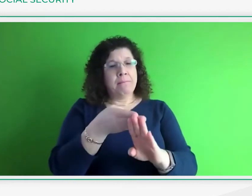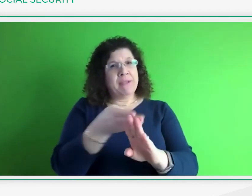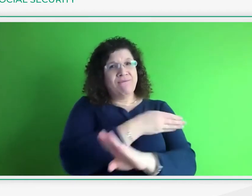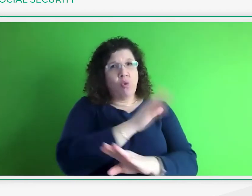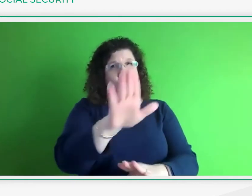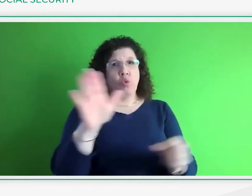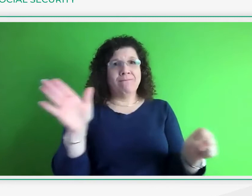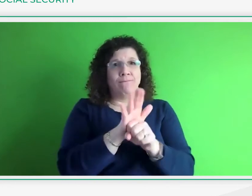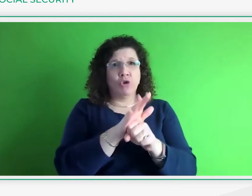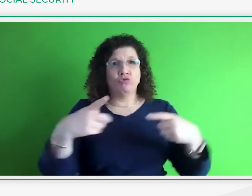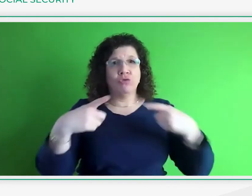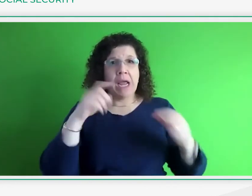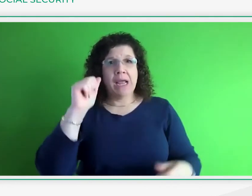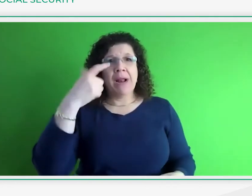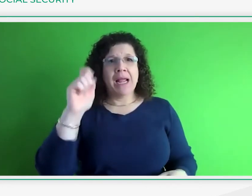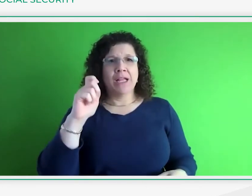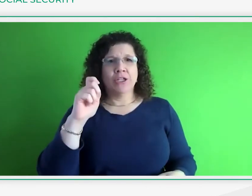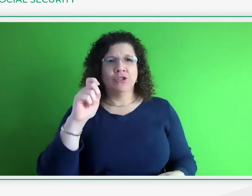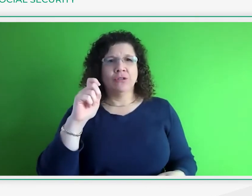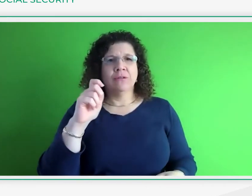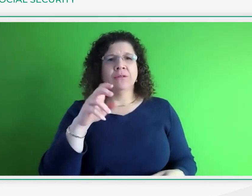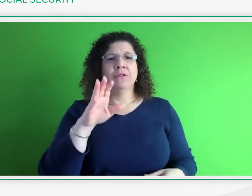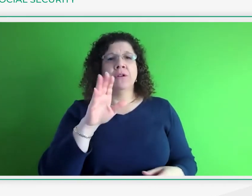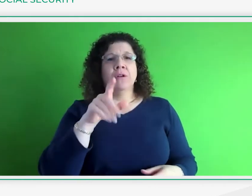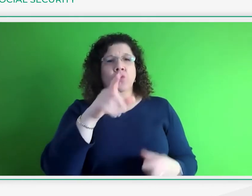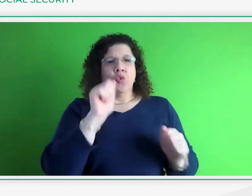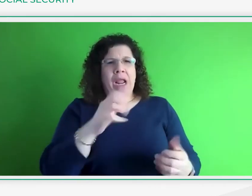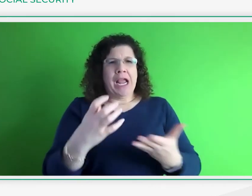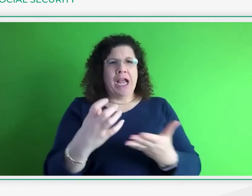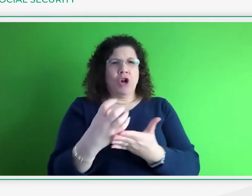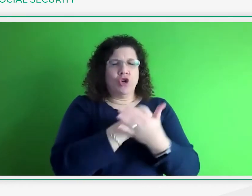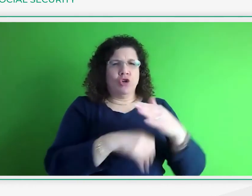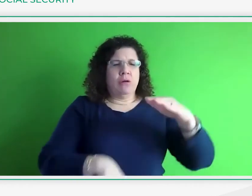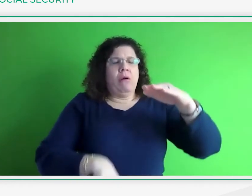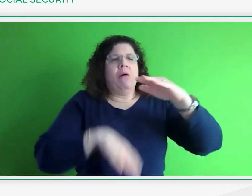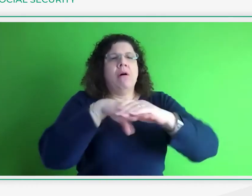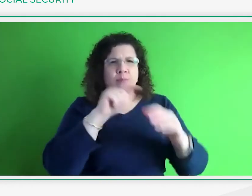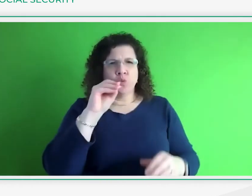And what is the . . . maximum I need to earn? And what is the age?